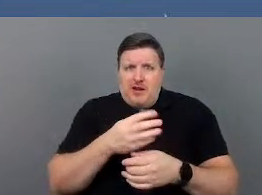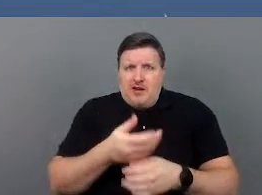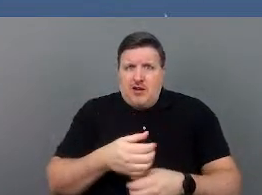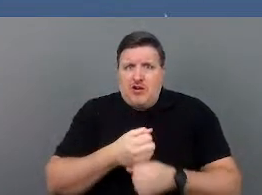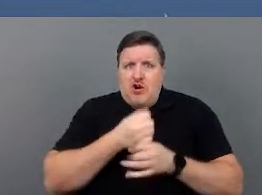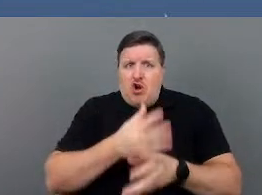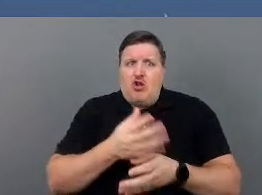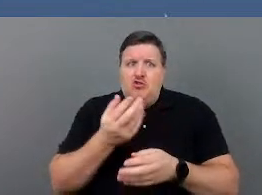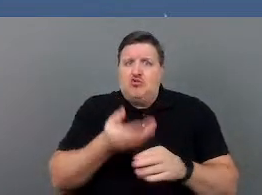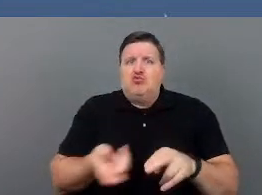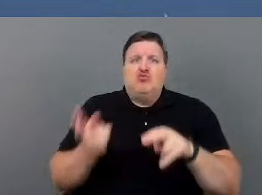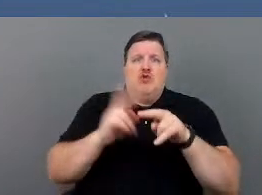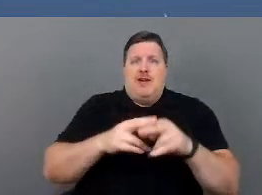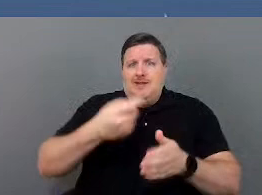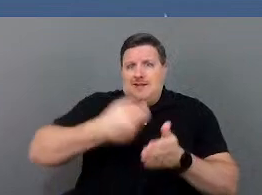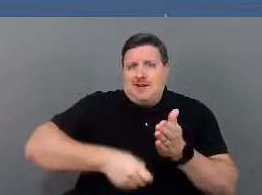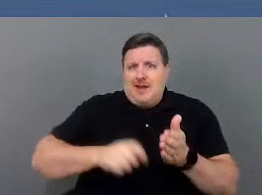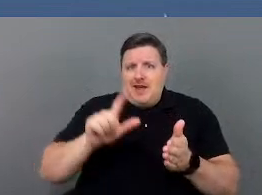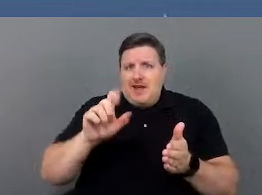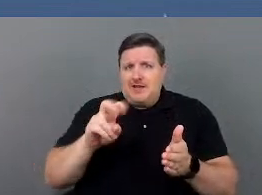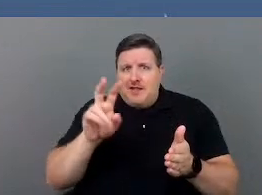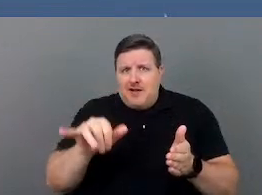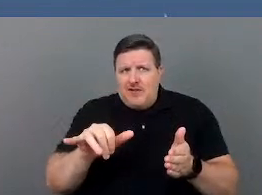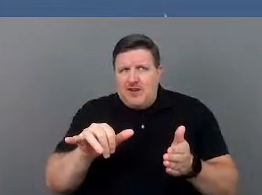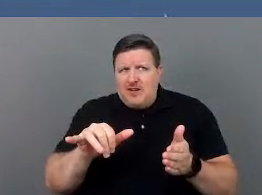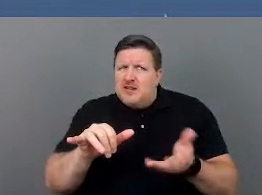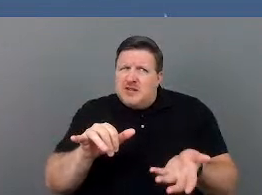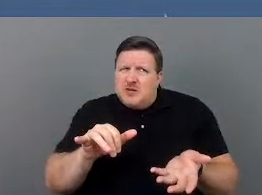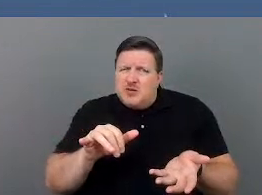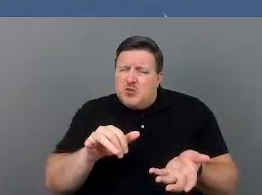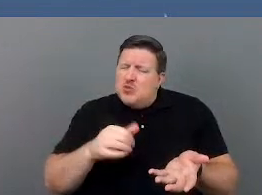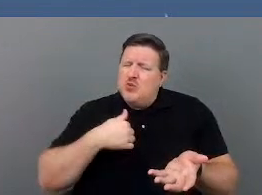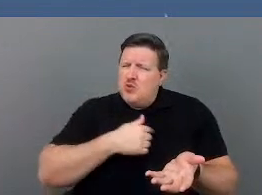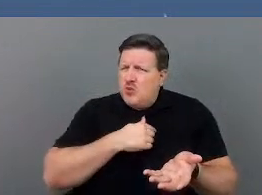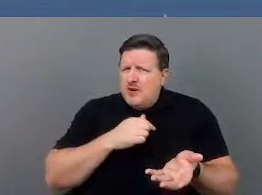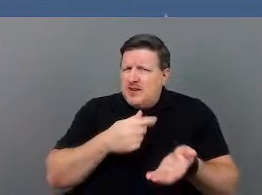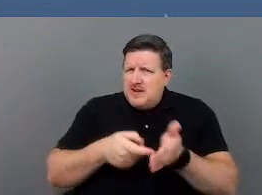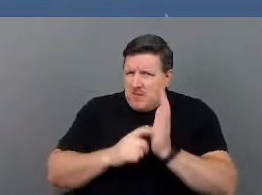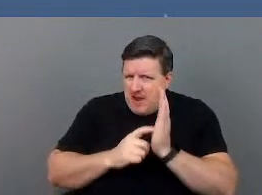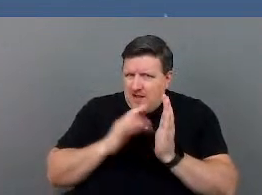THINGS IN THE PUBLIC IN THE PUBLIC FORUM BEFORE YOU HANDED THEM A 17% INCREASE IN THE NEXT YEAR'S BUDGET?